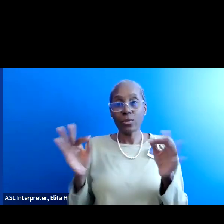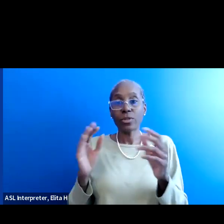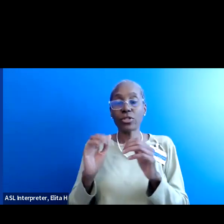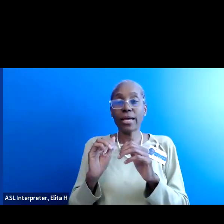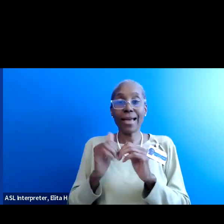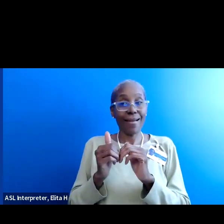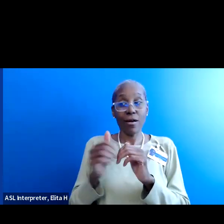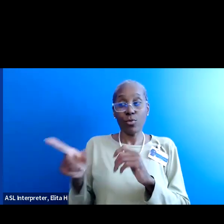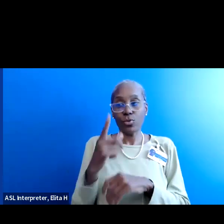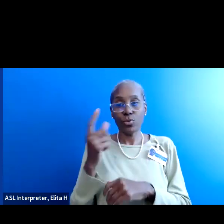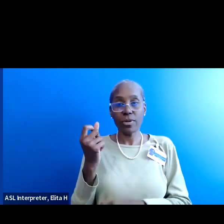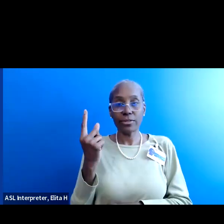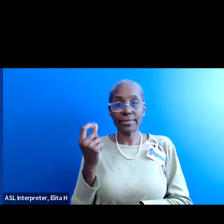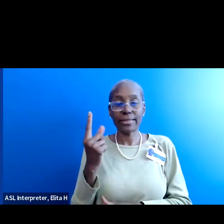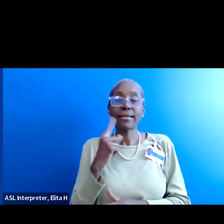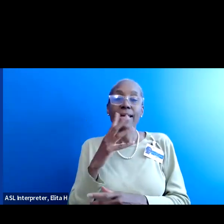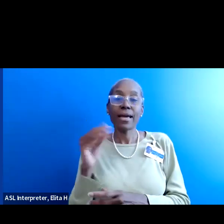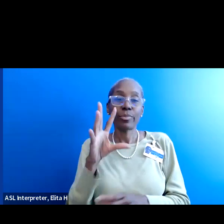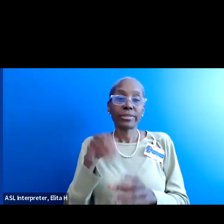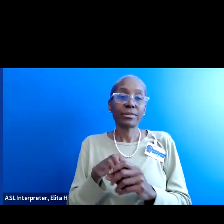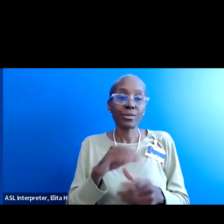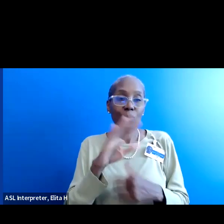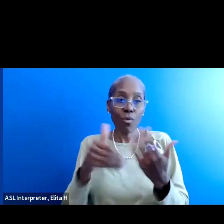that you understand and participate in all aspects of your care.